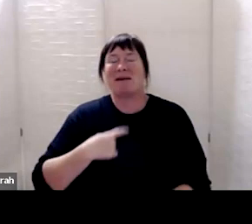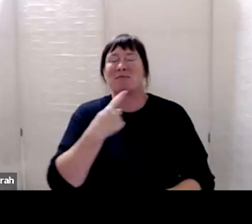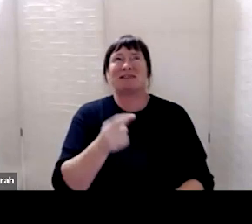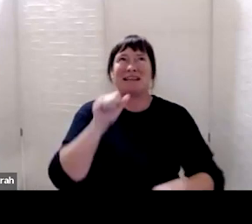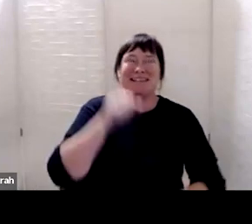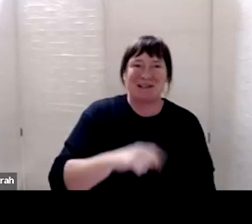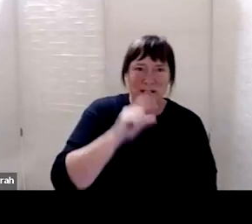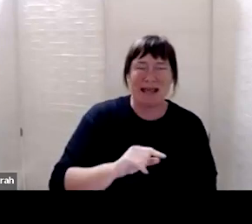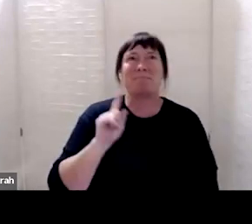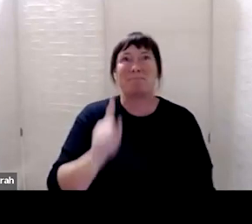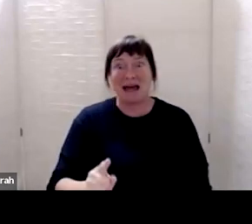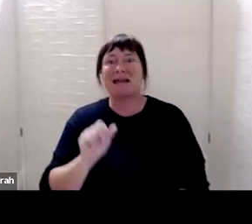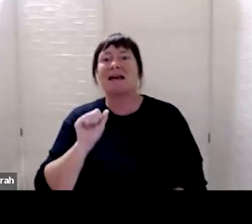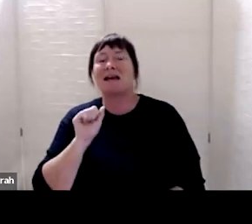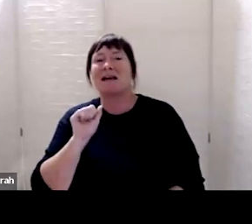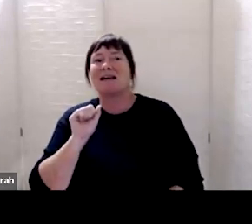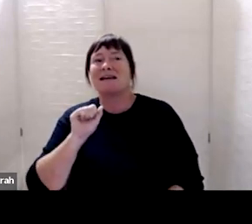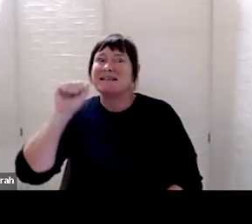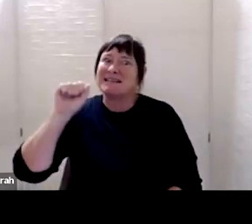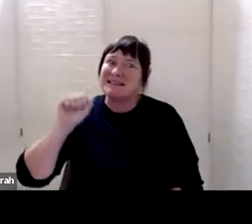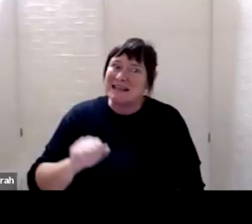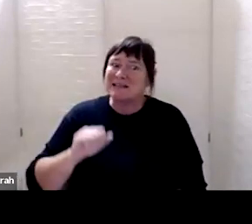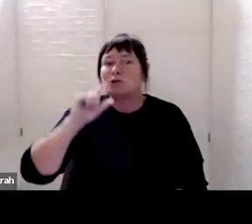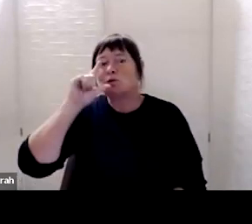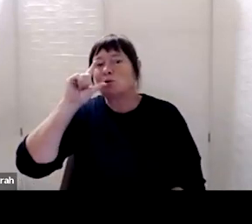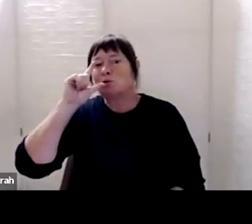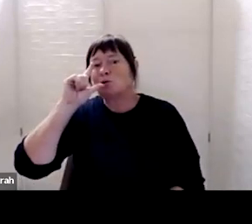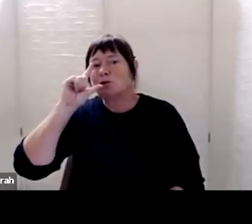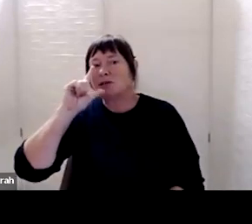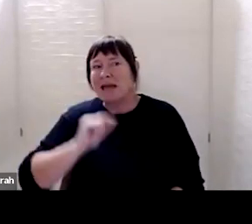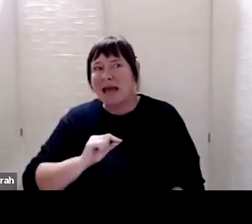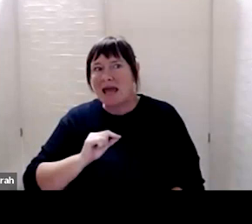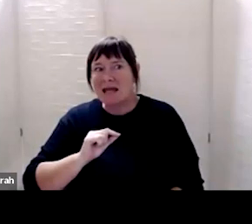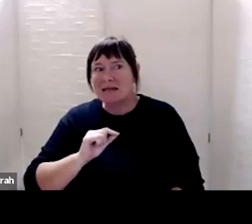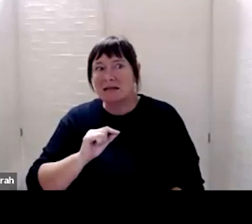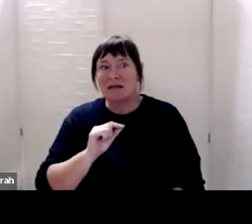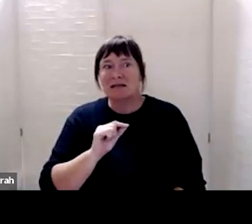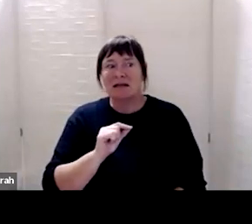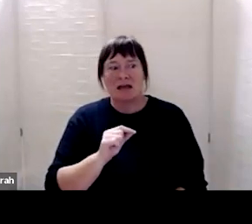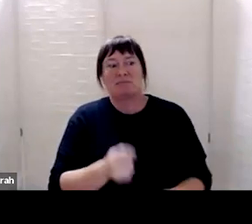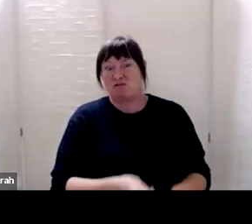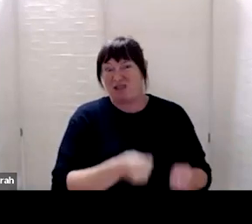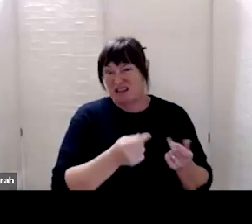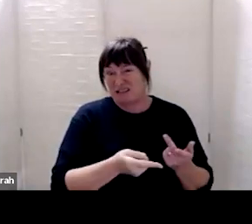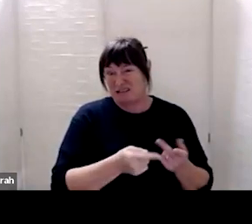but I think what the correct answer to that would be, because this has come up on other forums, that you know, for